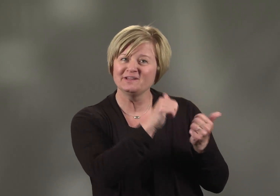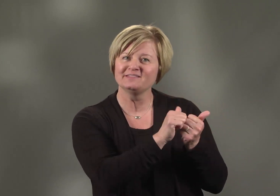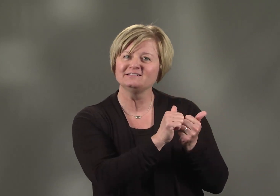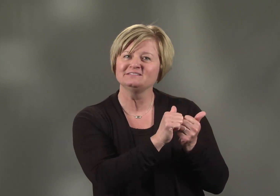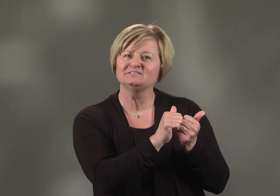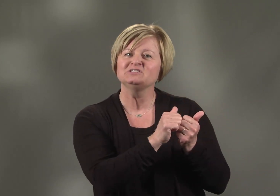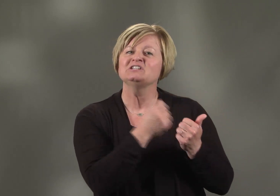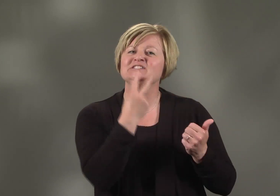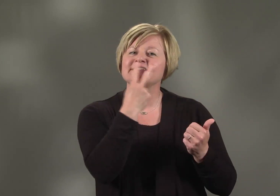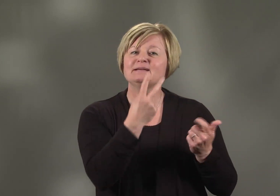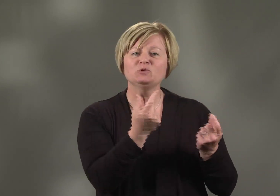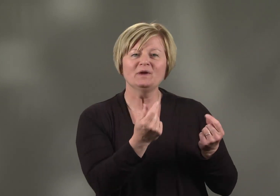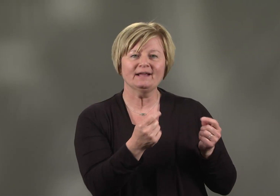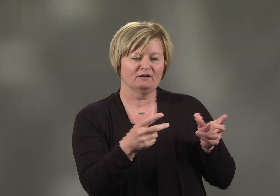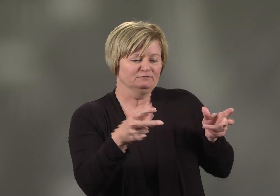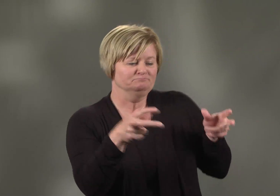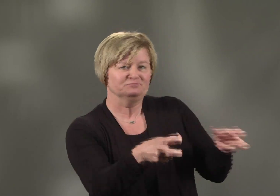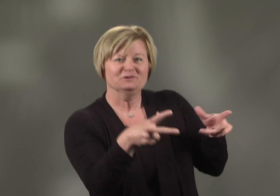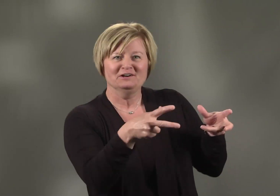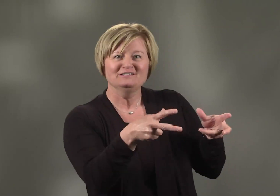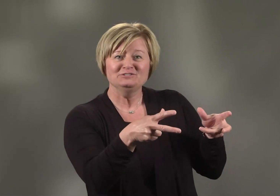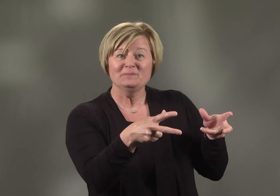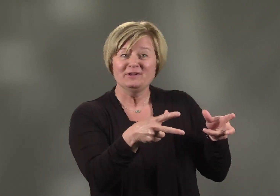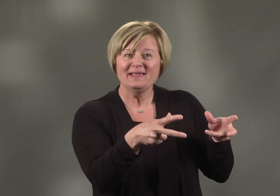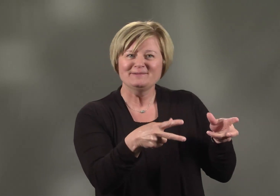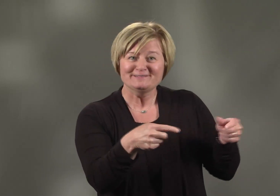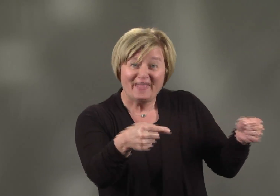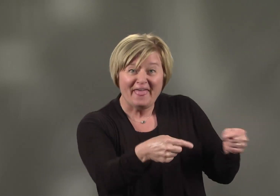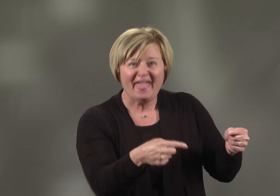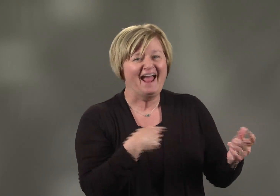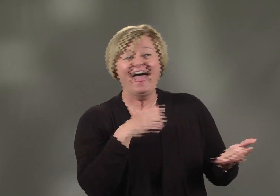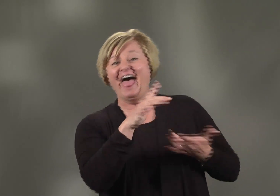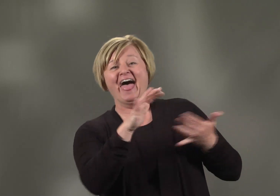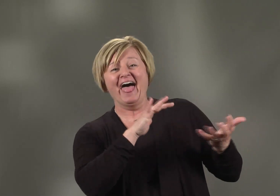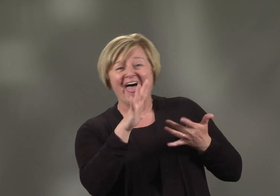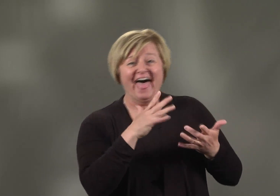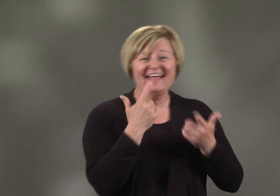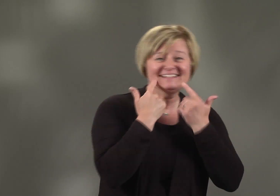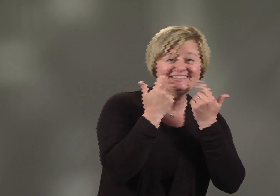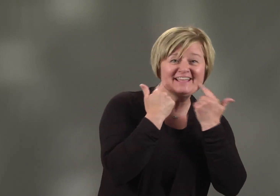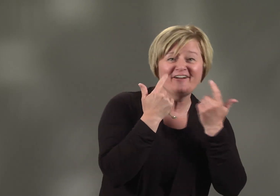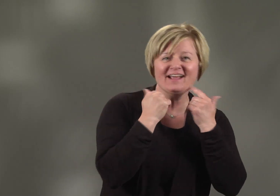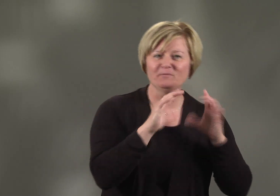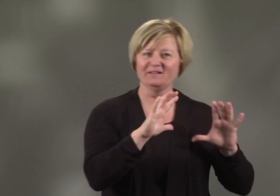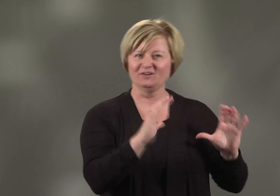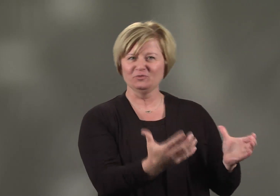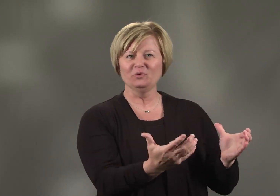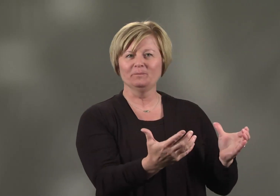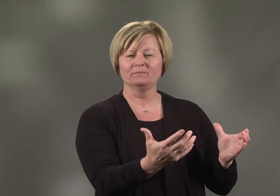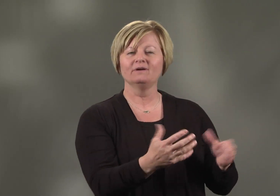and then sees them doing jumper cables on each other, laughing hysterically about it as a group.